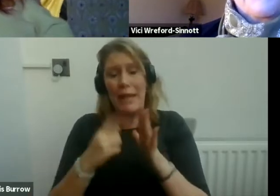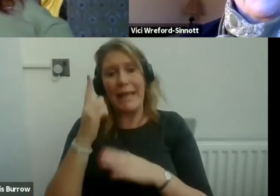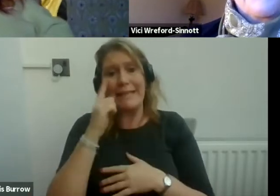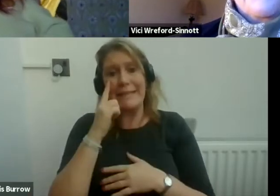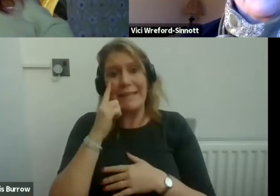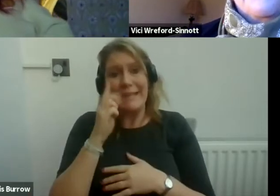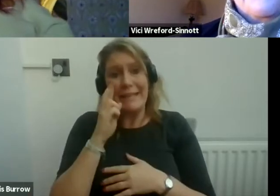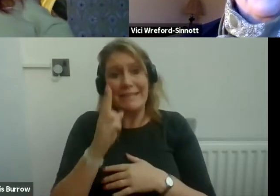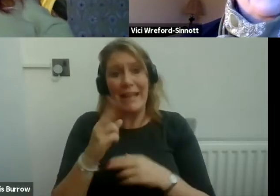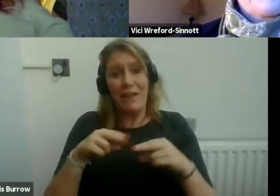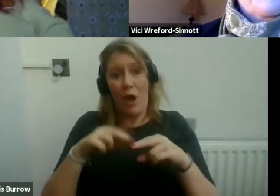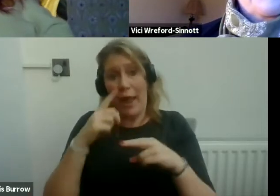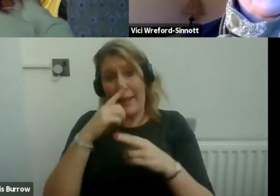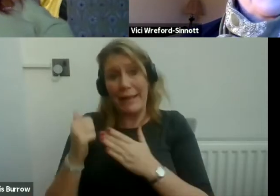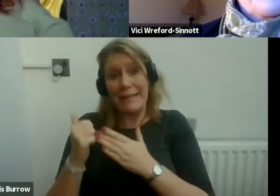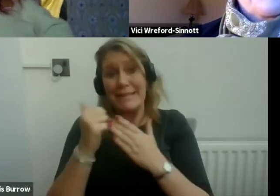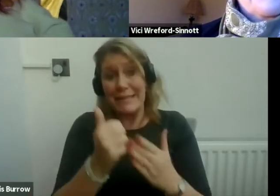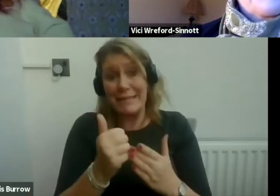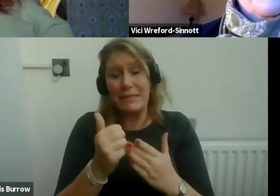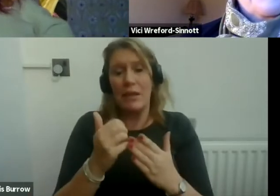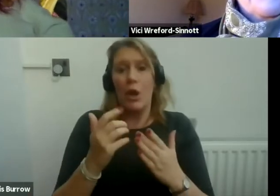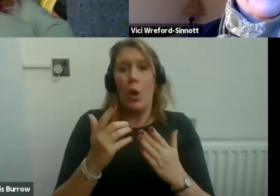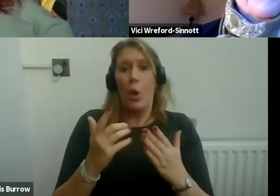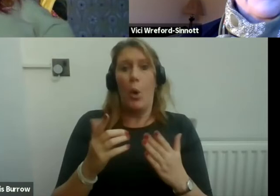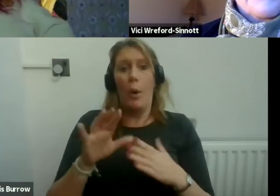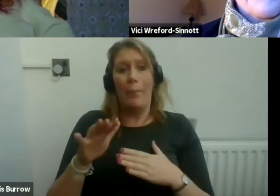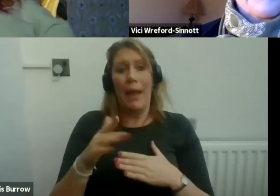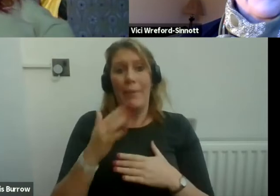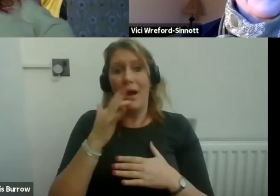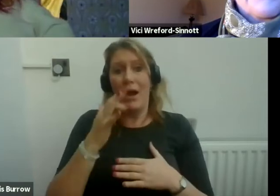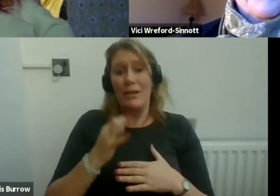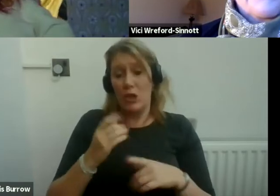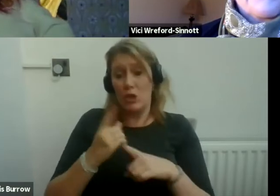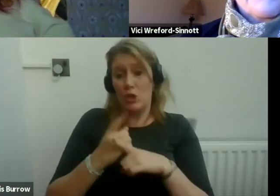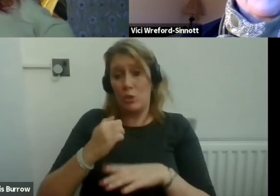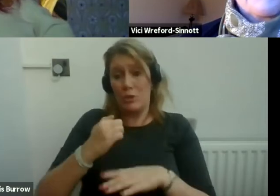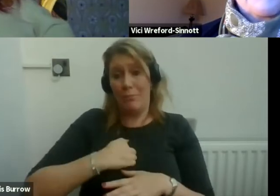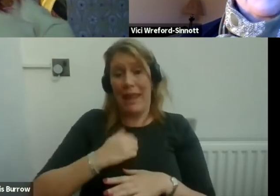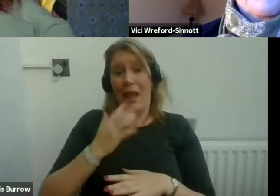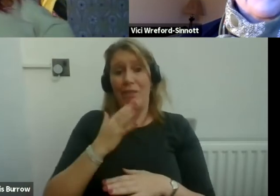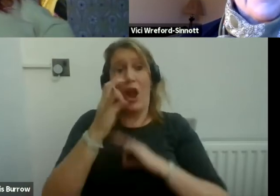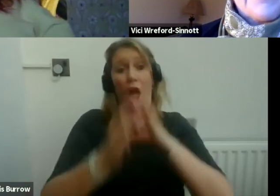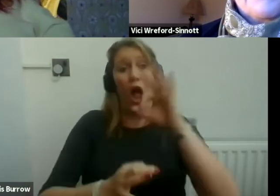give her some assistance or I might just get her to talk to me and then I'll speak questions to you.